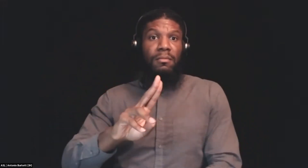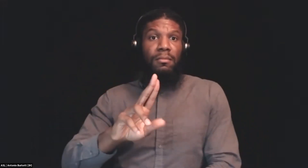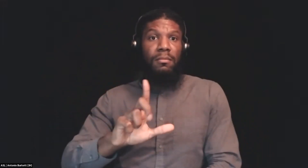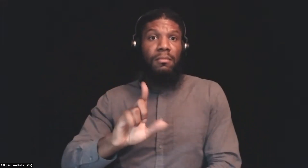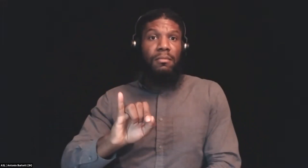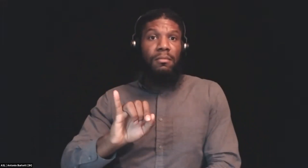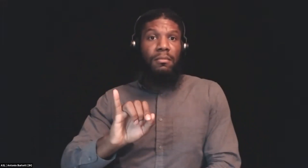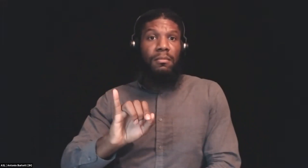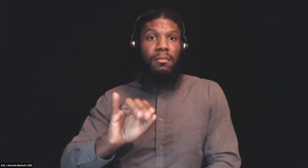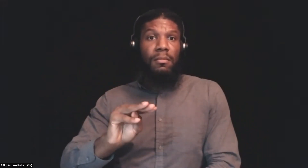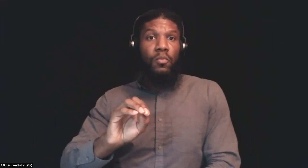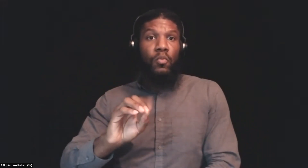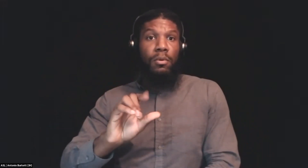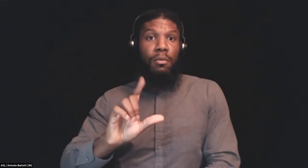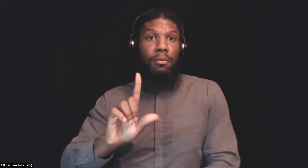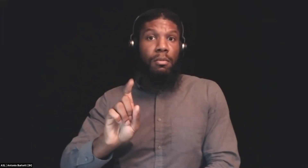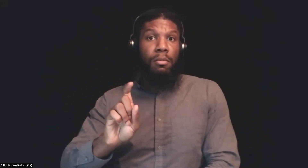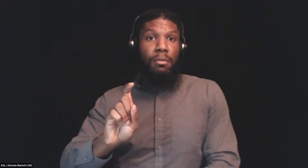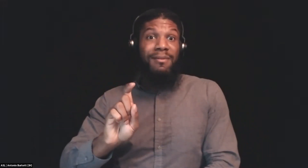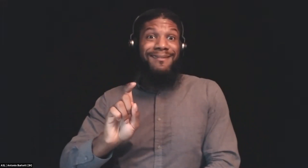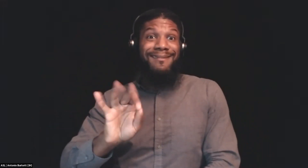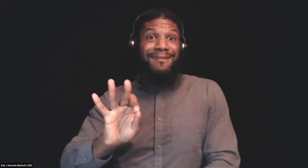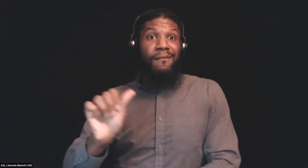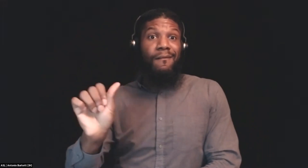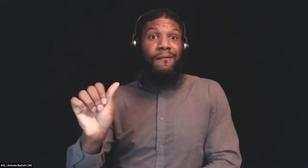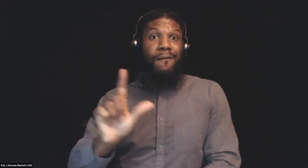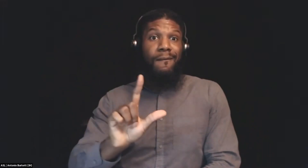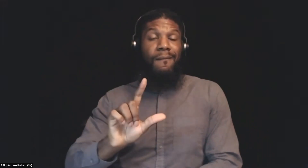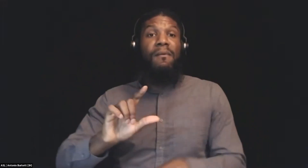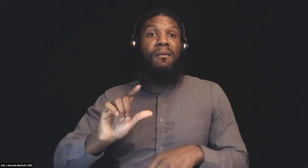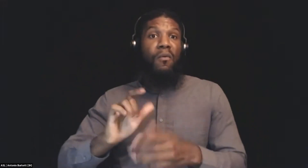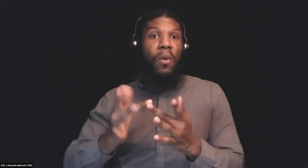And if we consider all online writing as inherently multimodal does that change